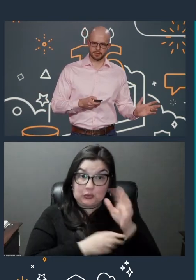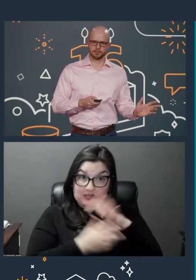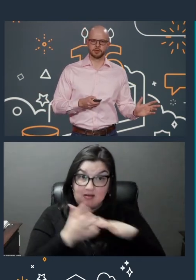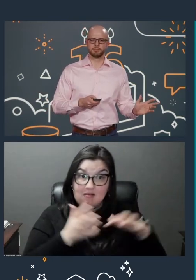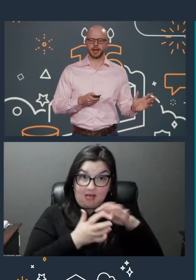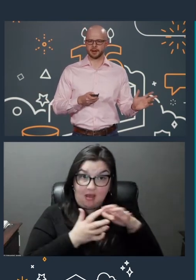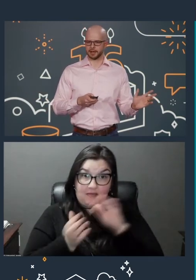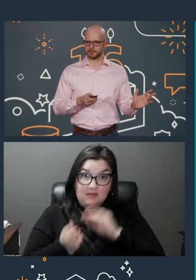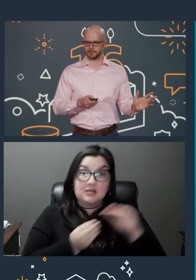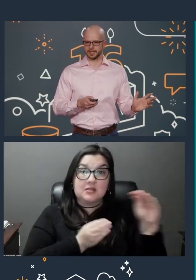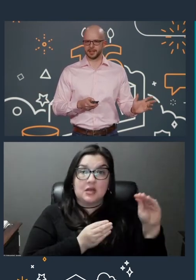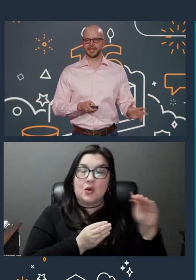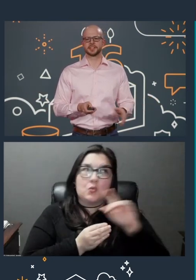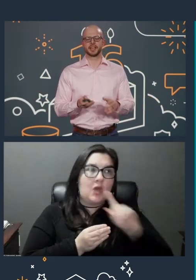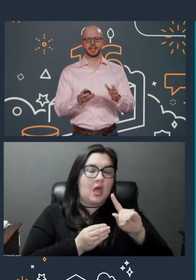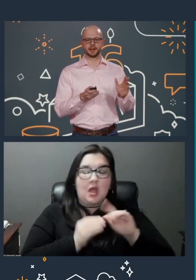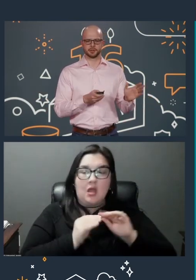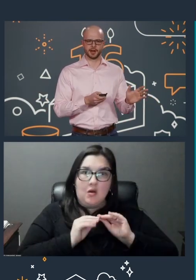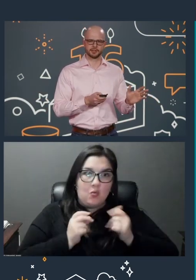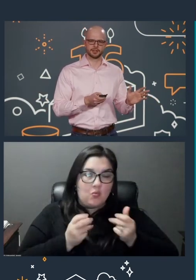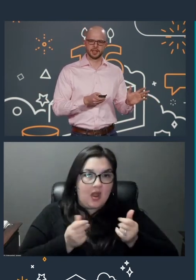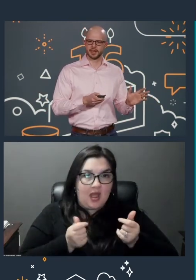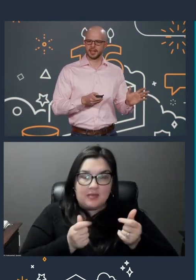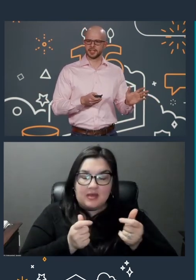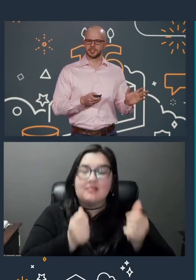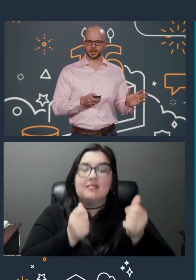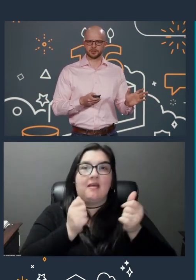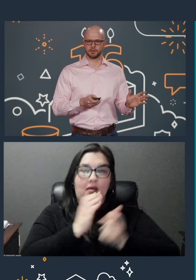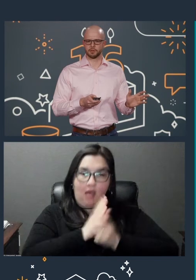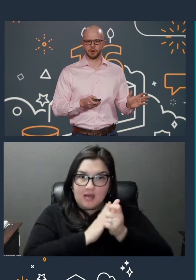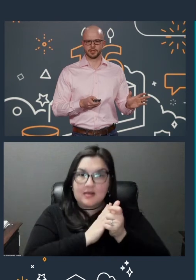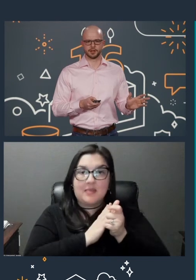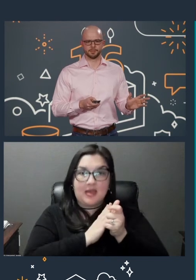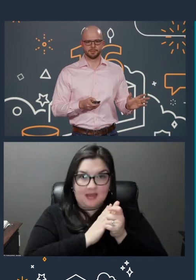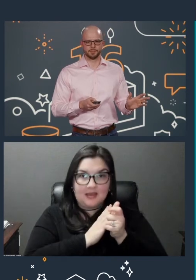to move petabytes of data into AWS in just over one year.